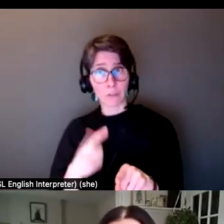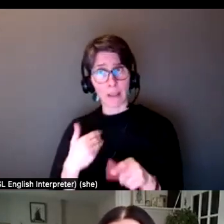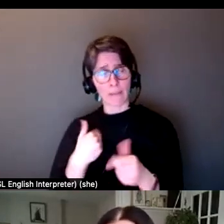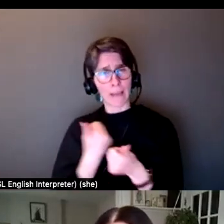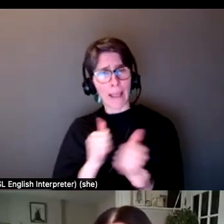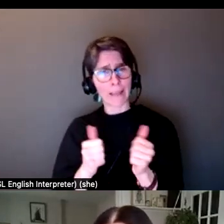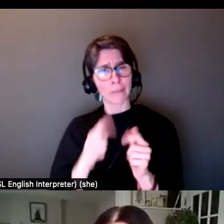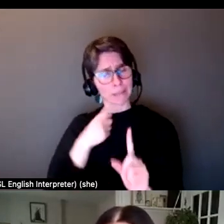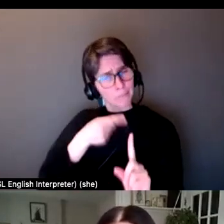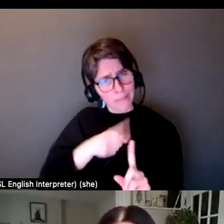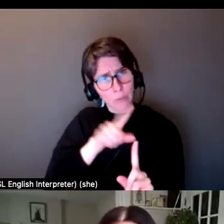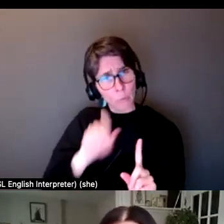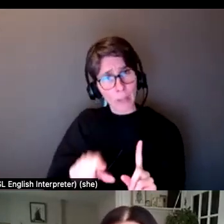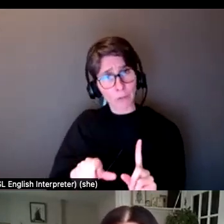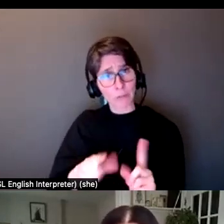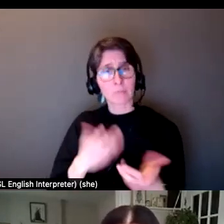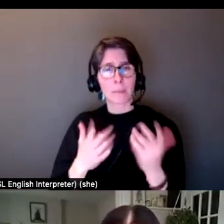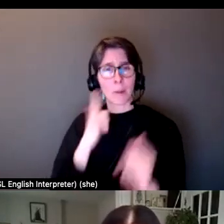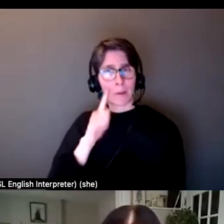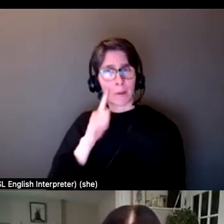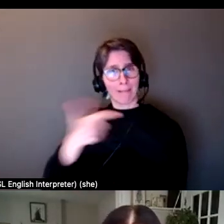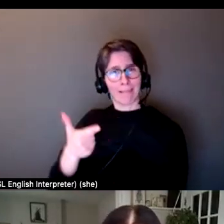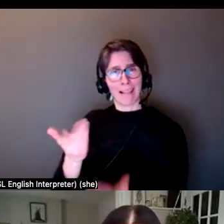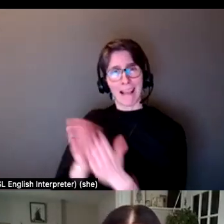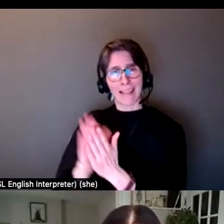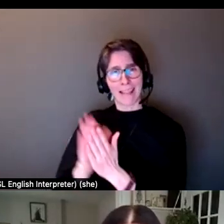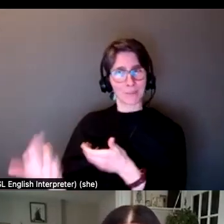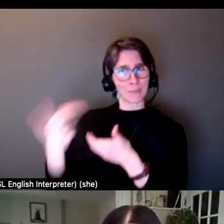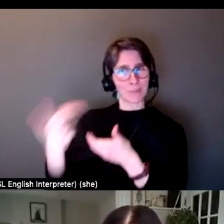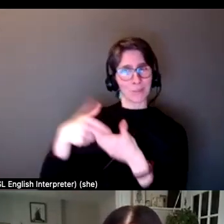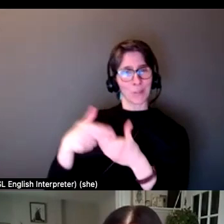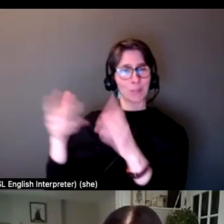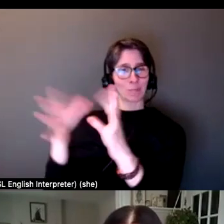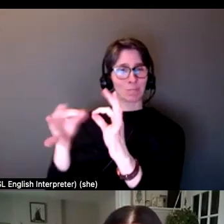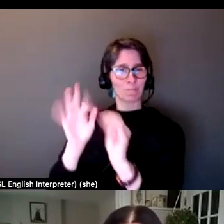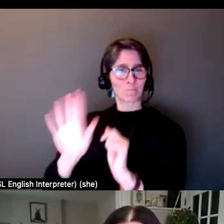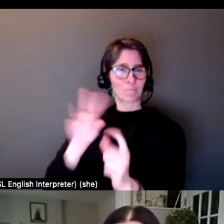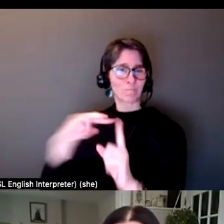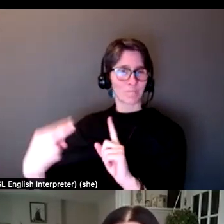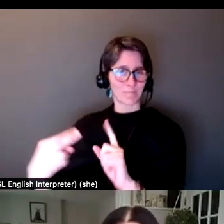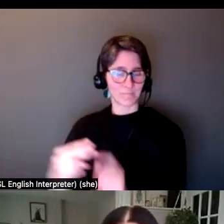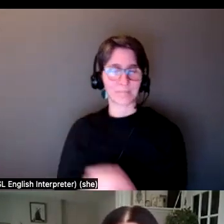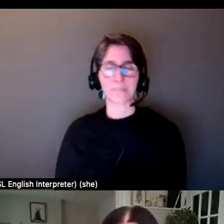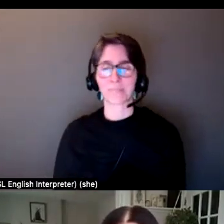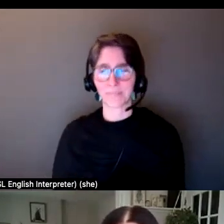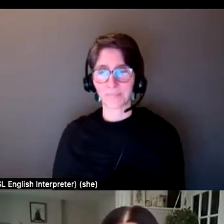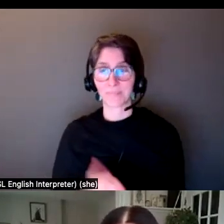I may just turn the mic over to him for that. And before we begin, I will mention that the link